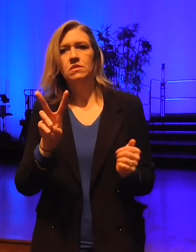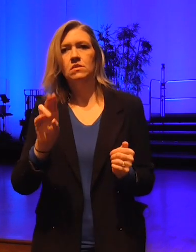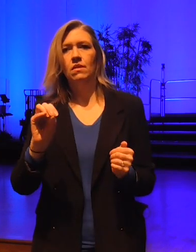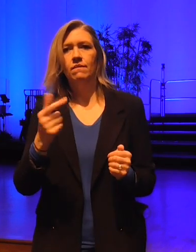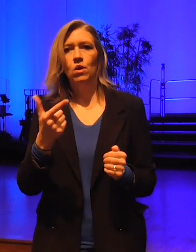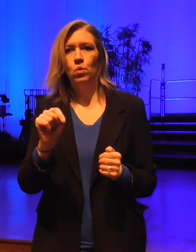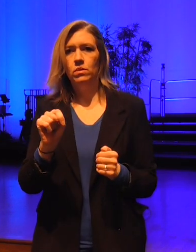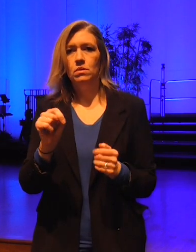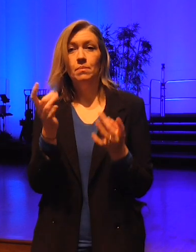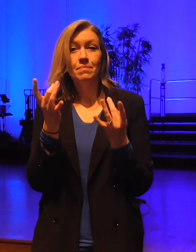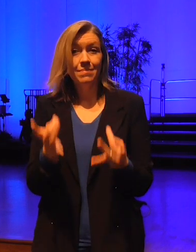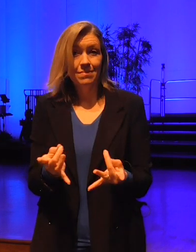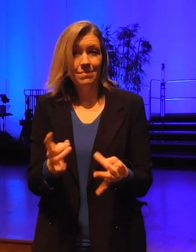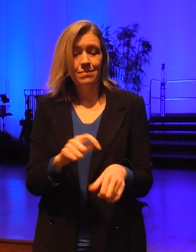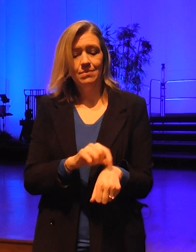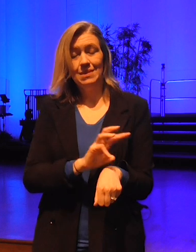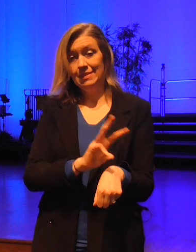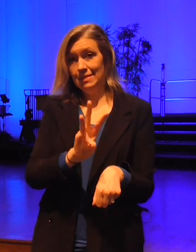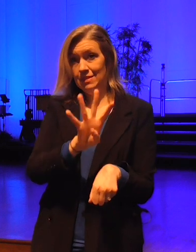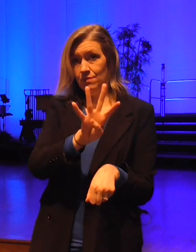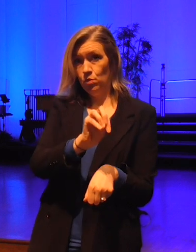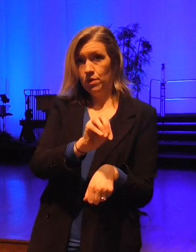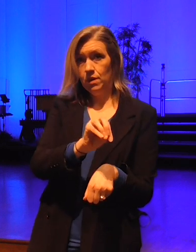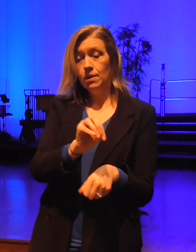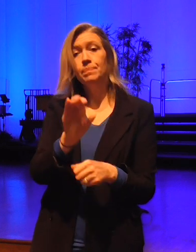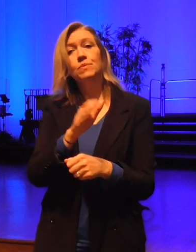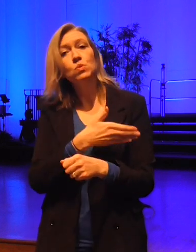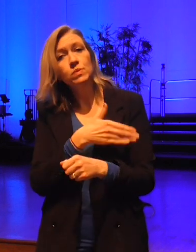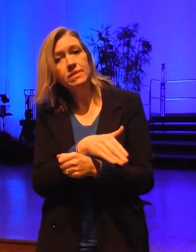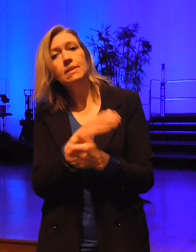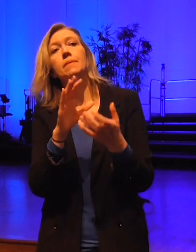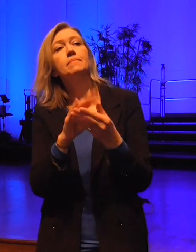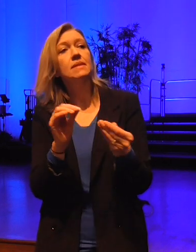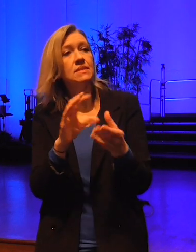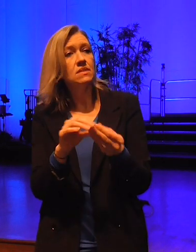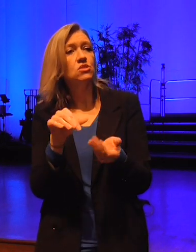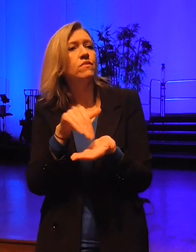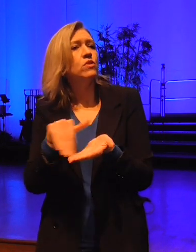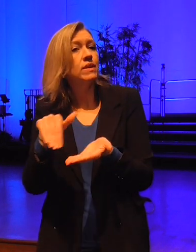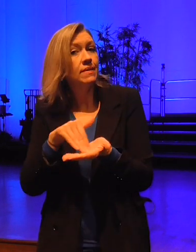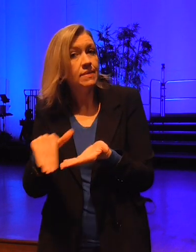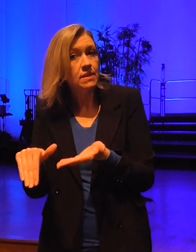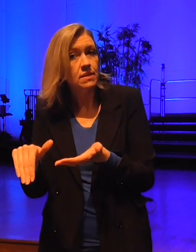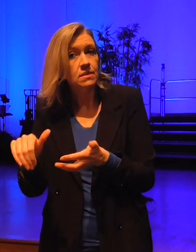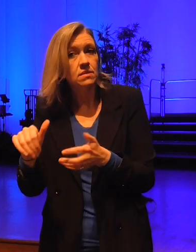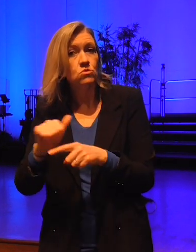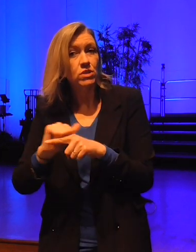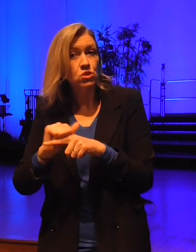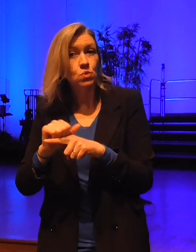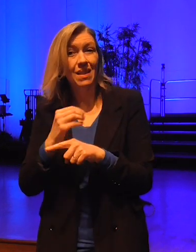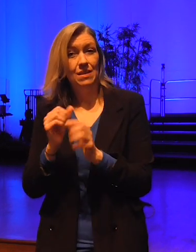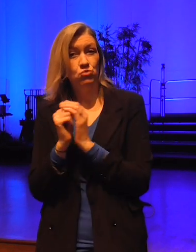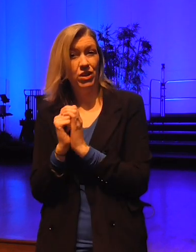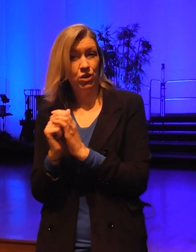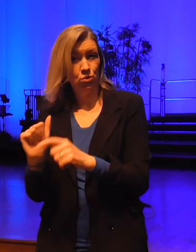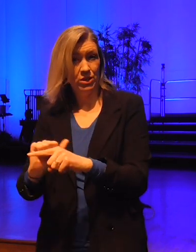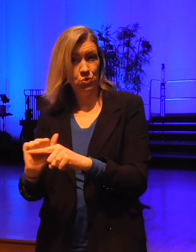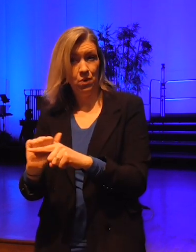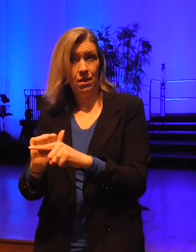6:40 some music a message a forgiveness ritual and a prayer ritual and not only for Solace but if you